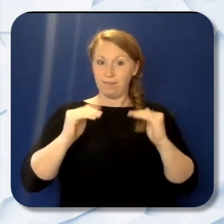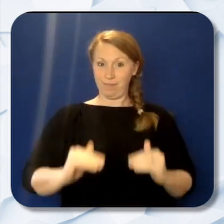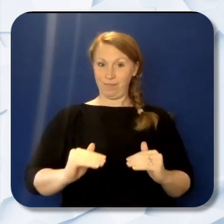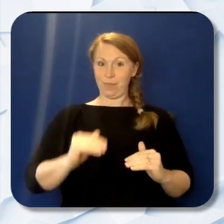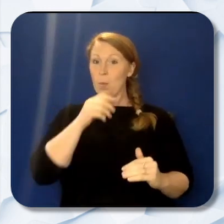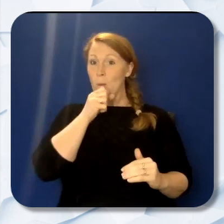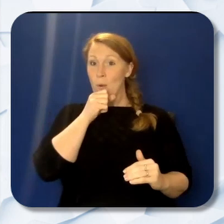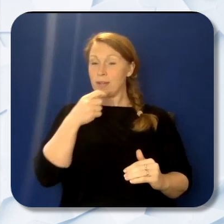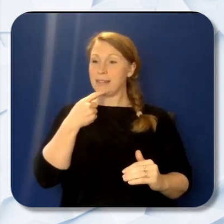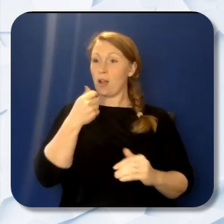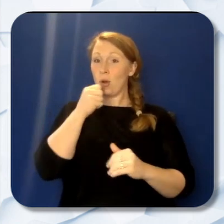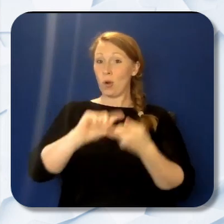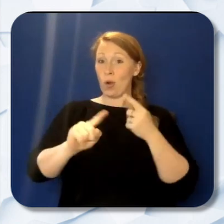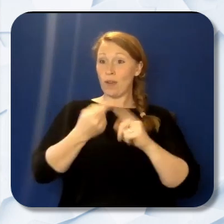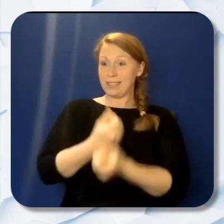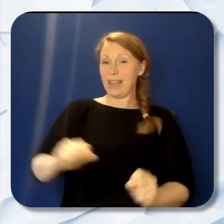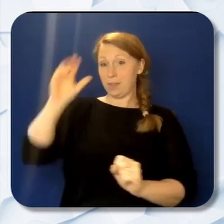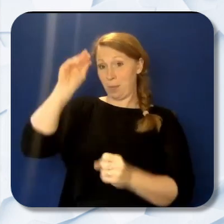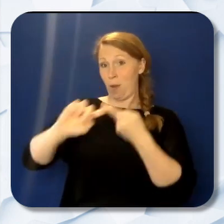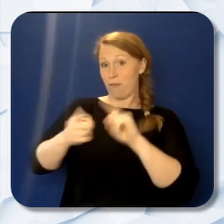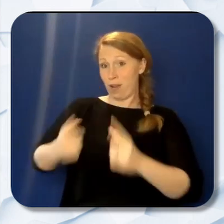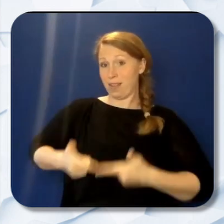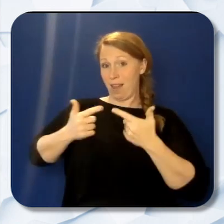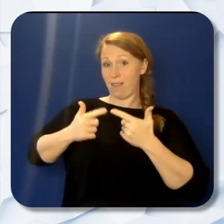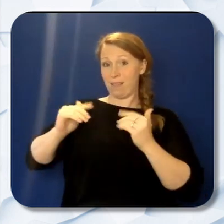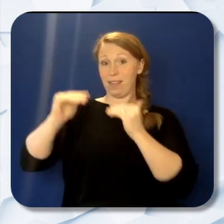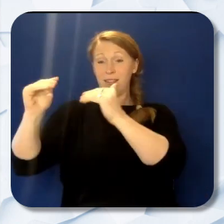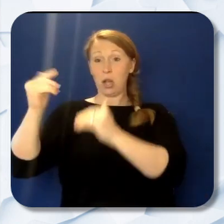and the quote on the right is from a Uh is about a teenager whose life was saved twice,